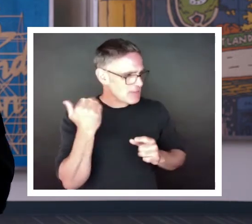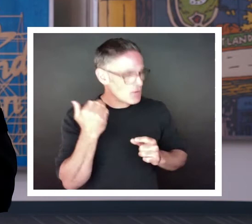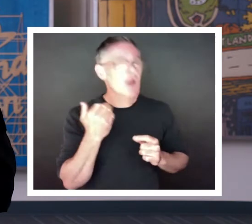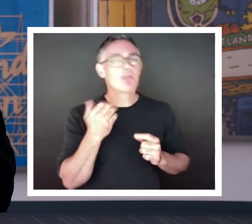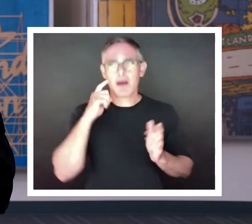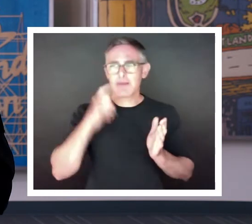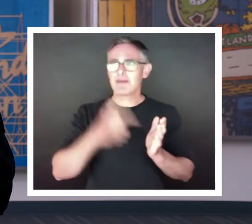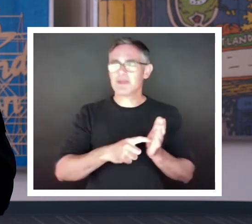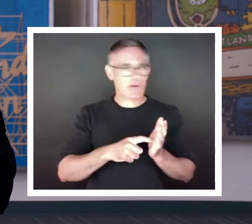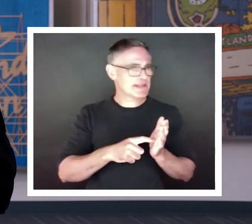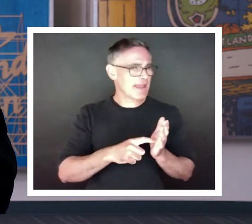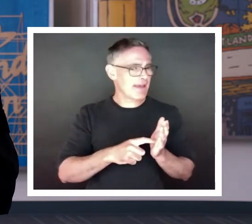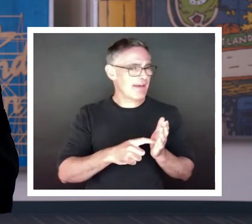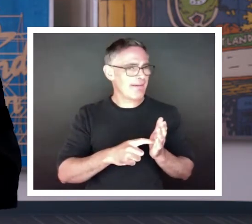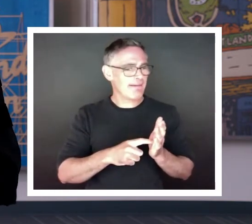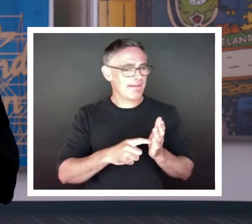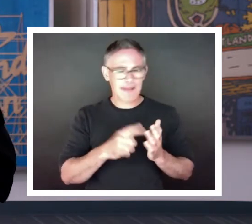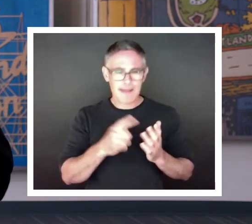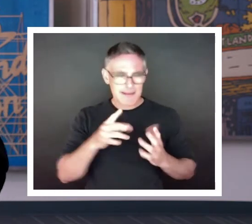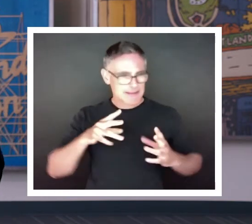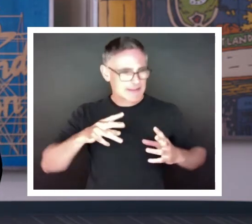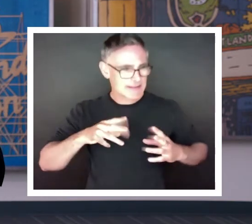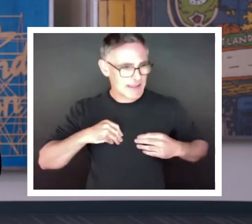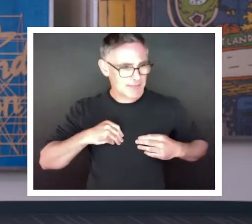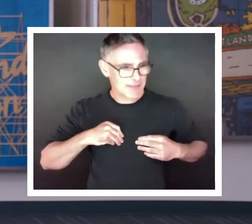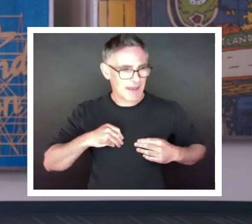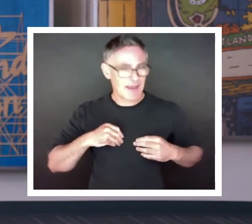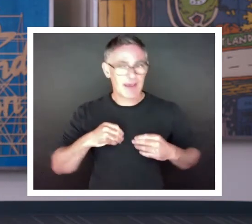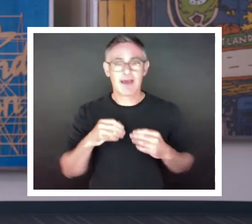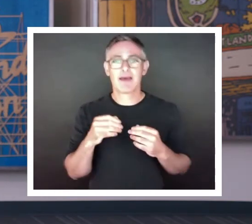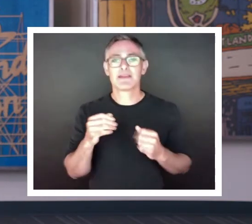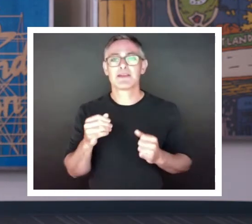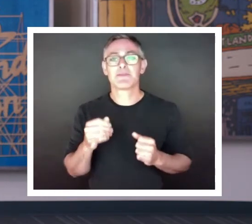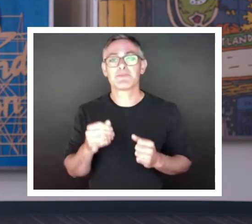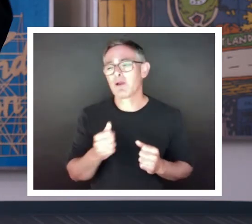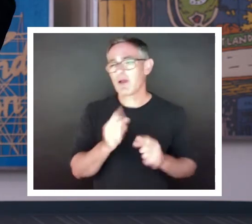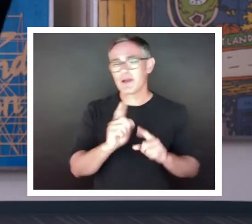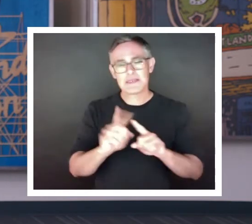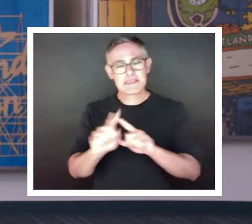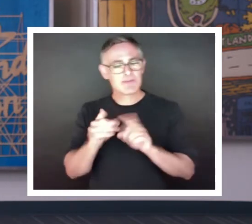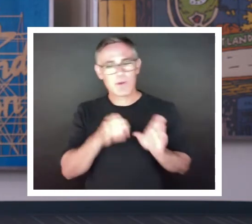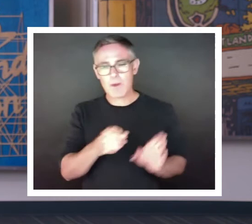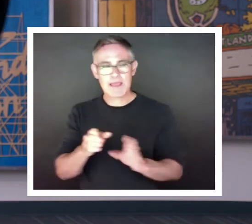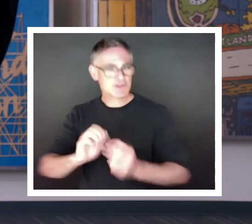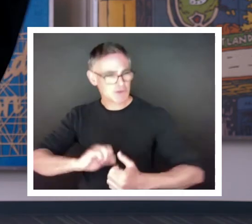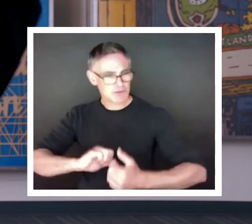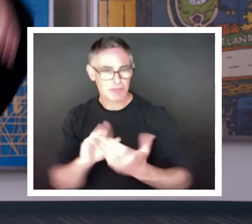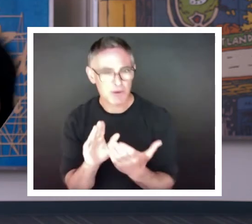One is to step off and to land on solid ground. Another is to step off and learn how to fly.